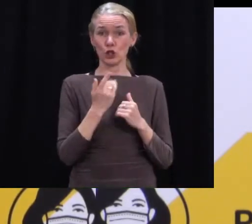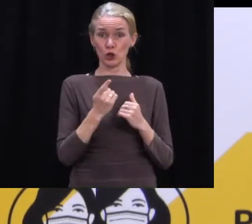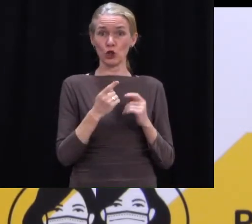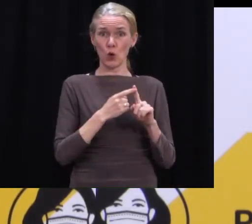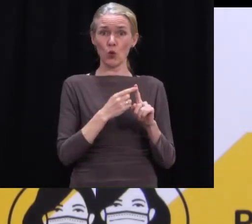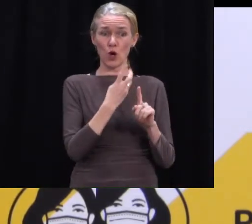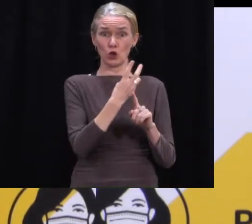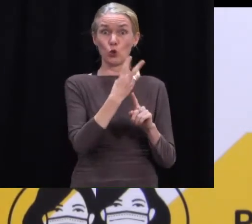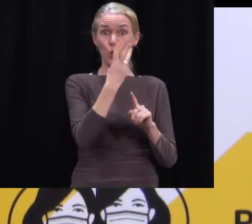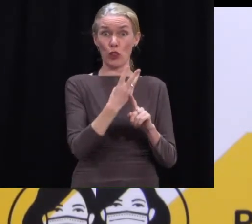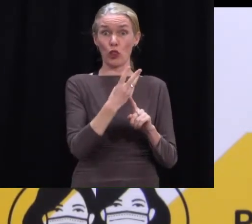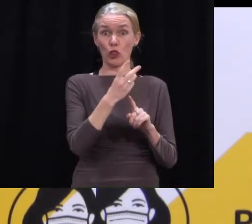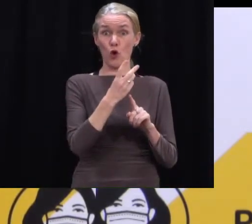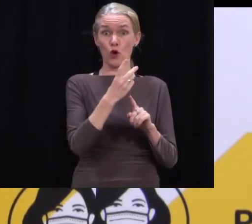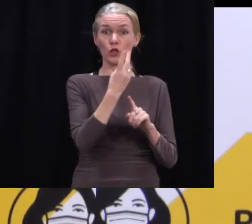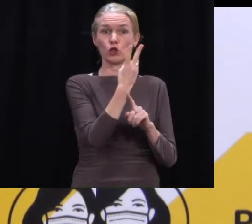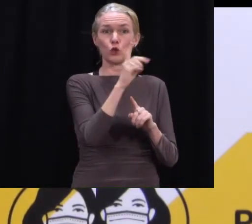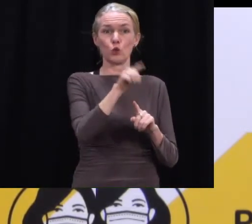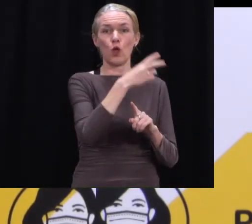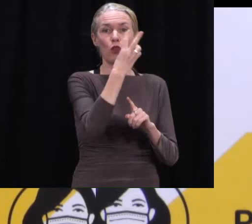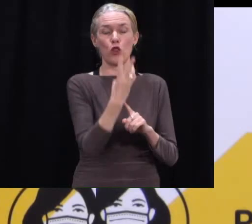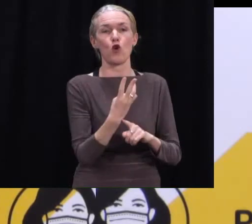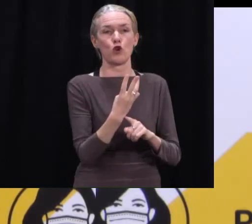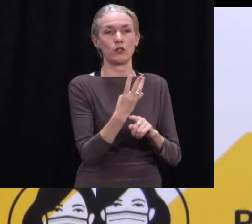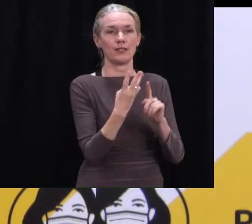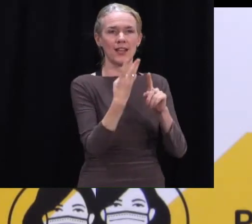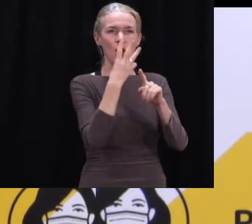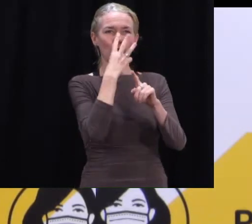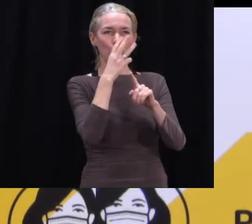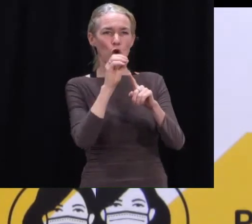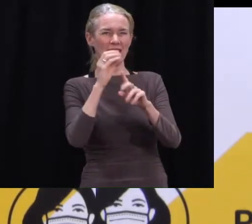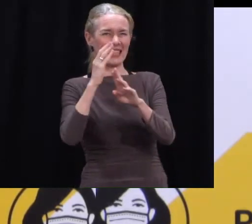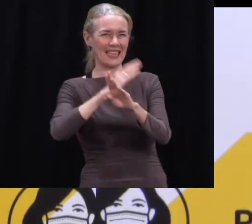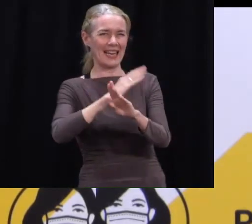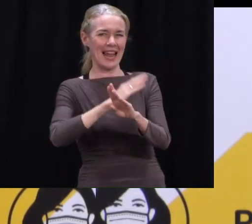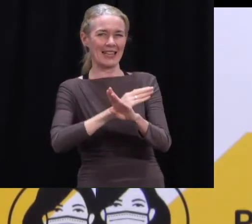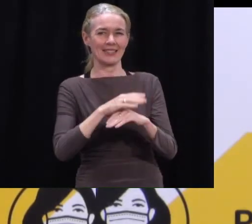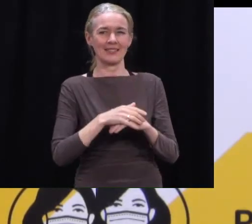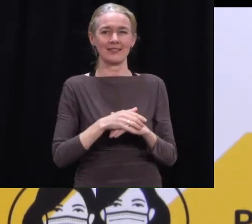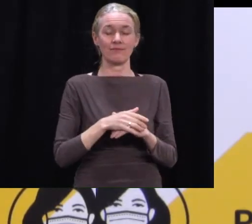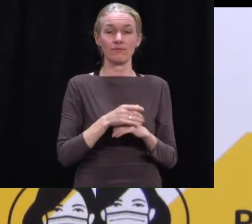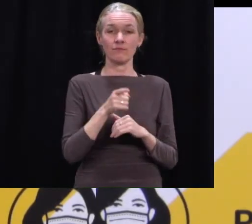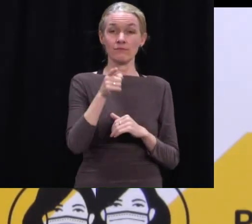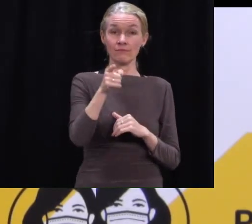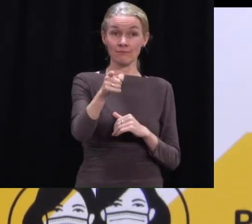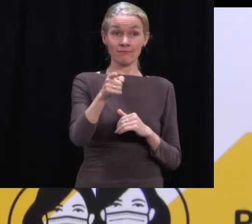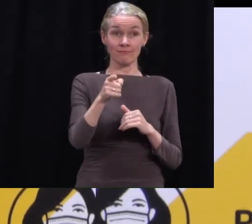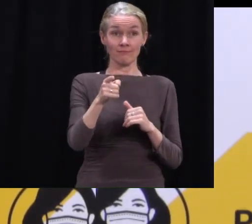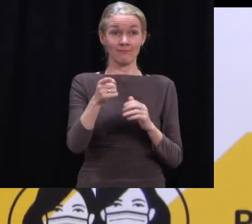are under age 34. So it is very much in that younger group at